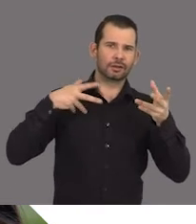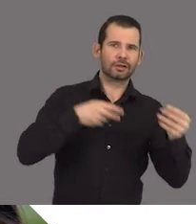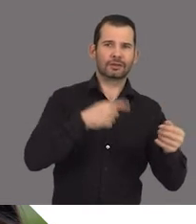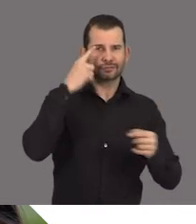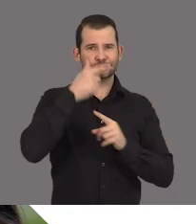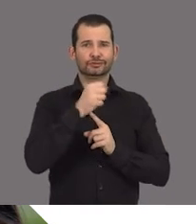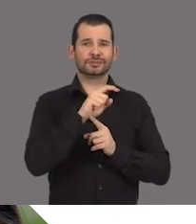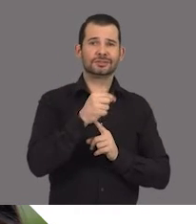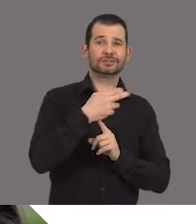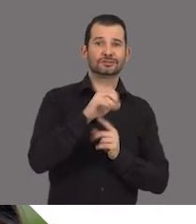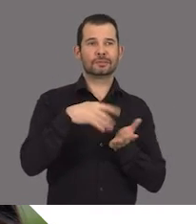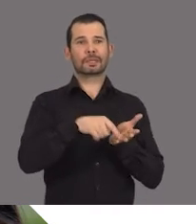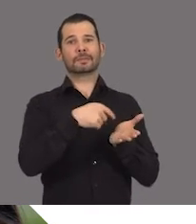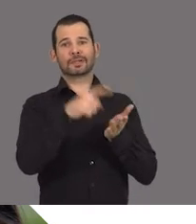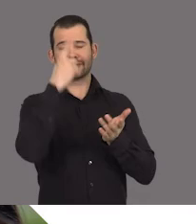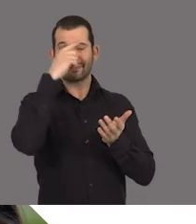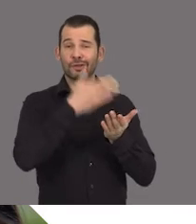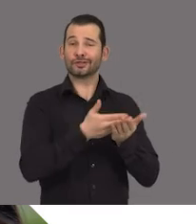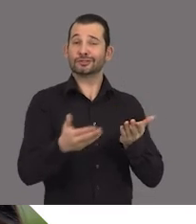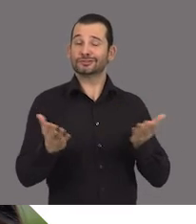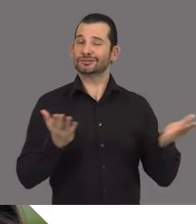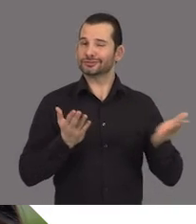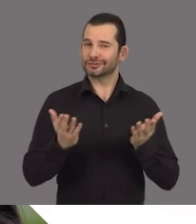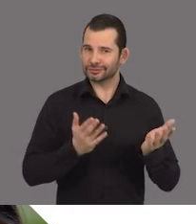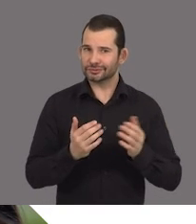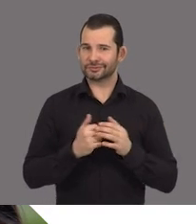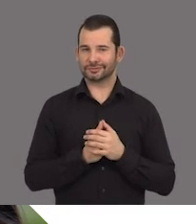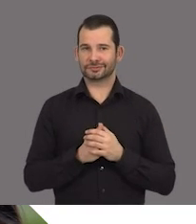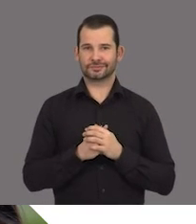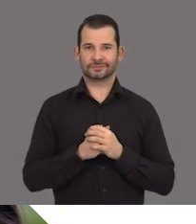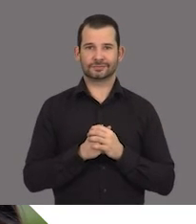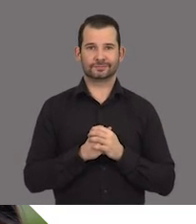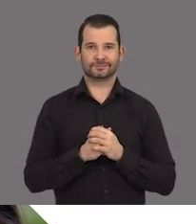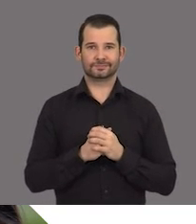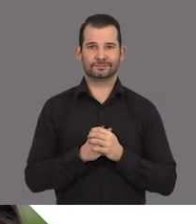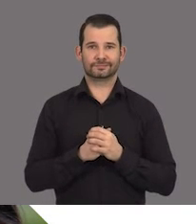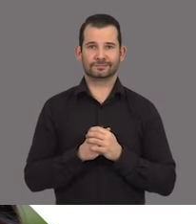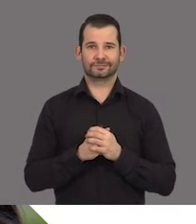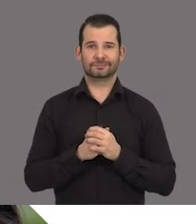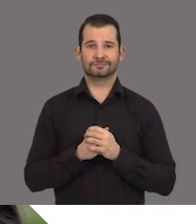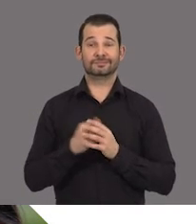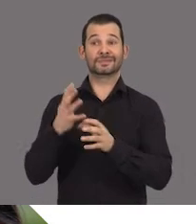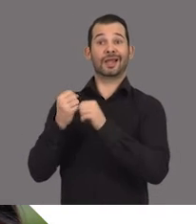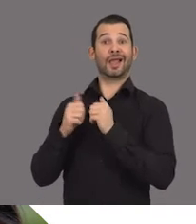To get it, all you have to do is file your taxes every year, even if you have